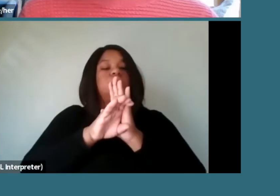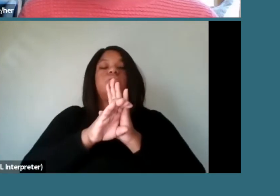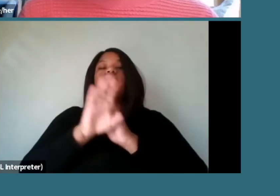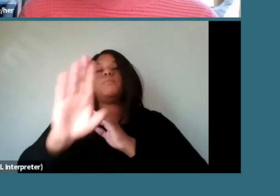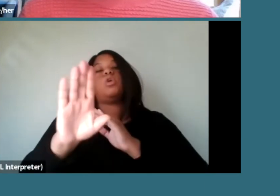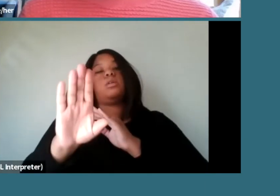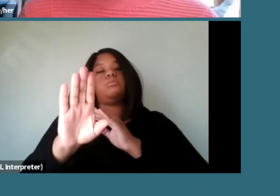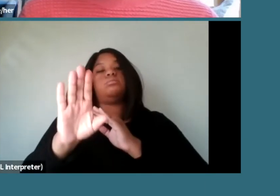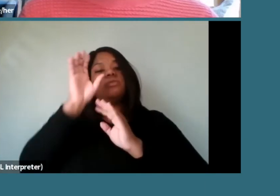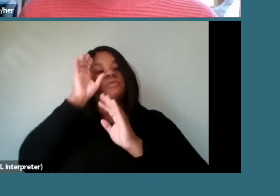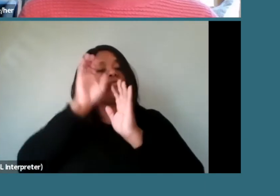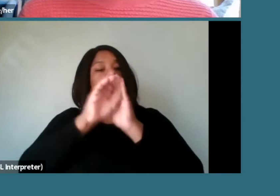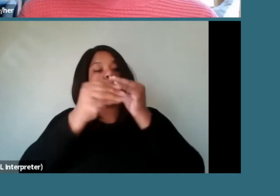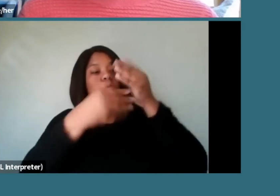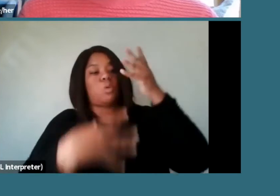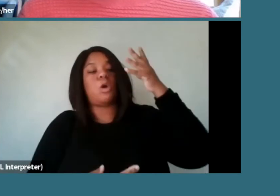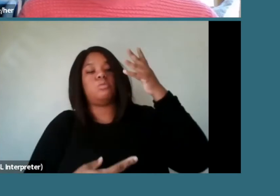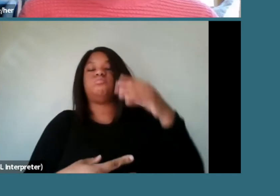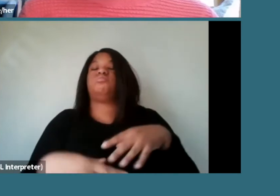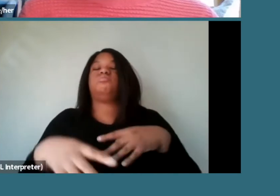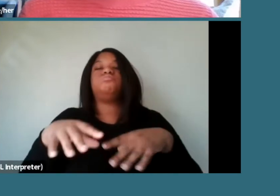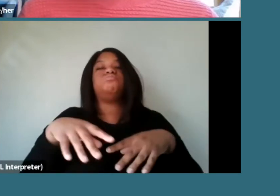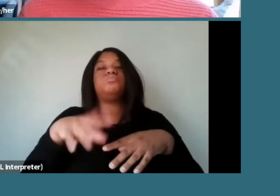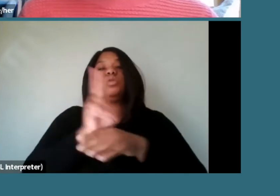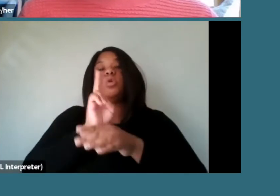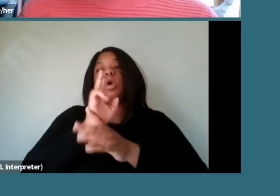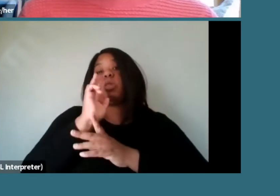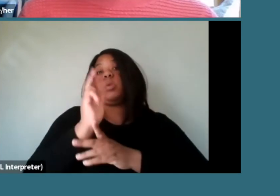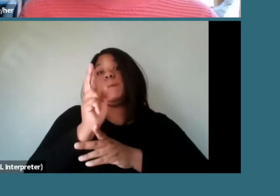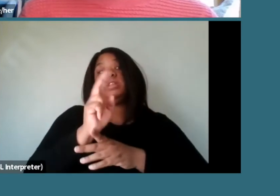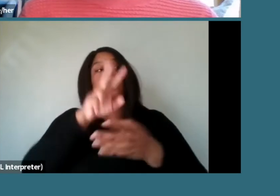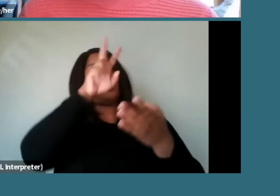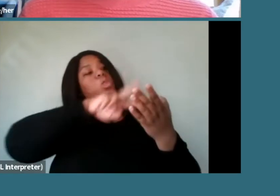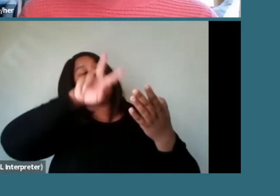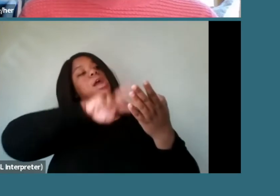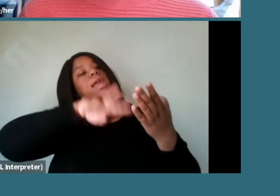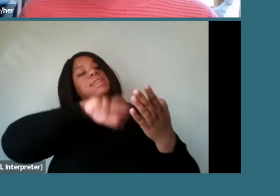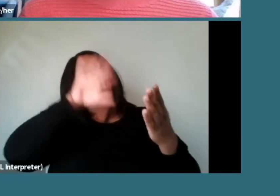And we're just going to take three minutes to look at that image and write down all